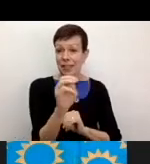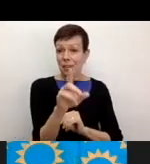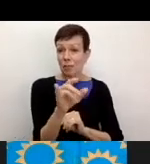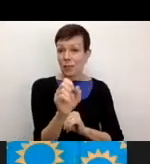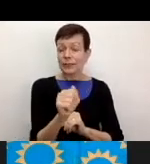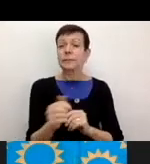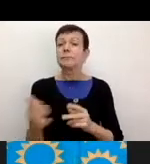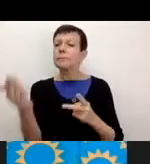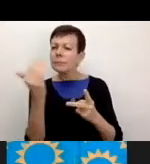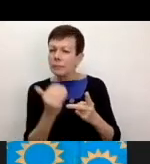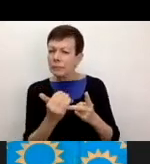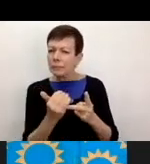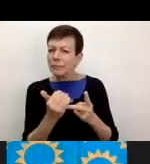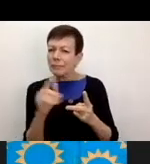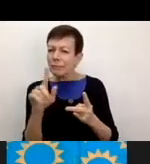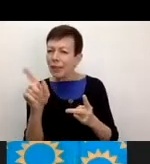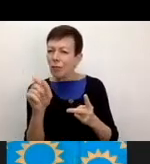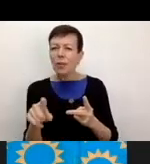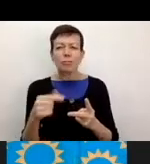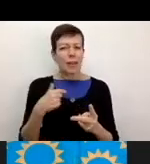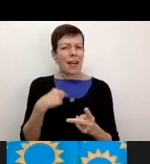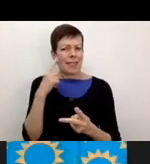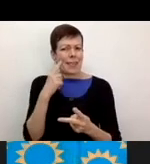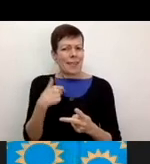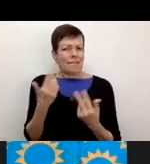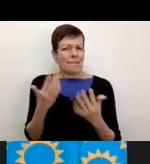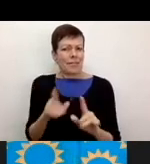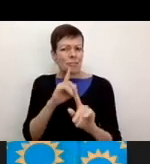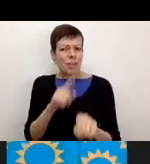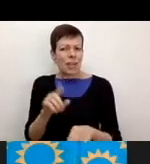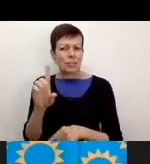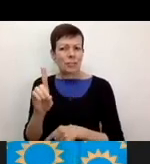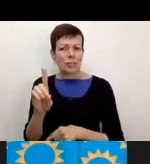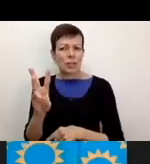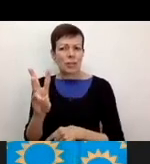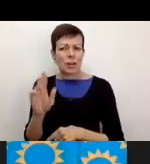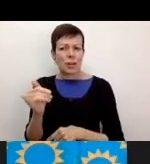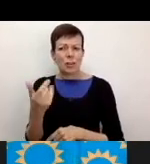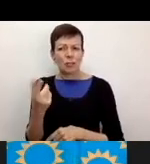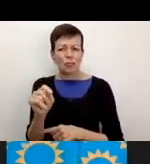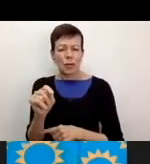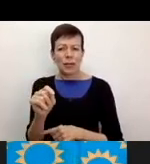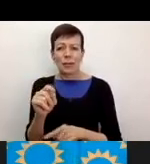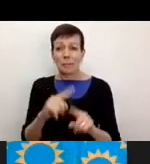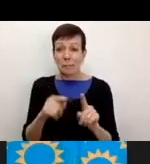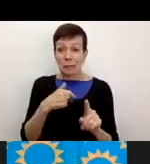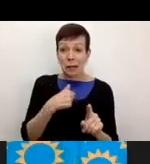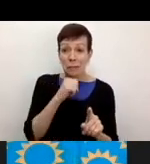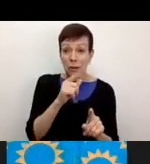I kind of feel like I answered it, but I'm never quite sure of the lag time between when I typed and when it actually showed up.